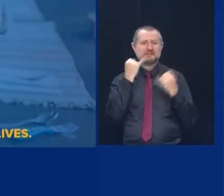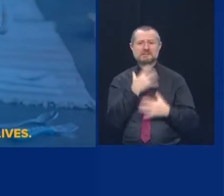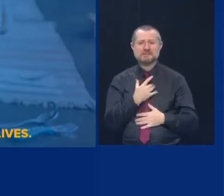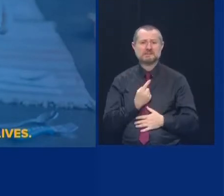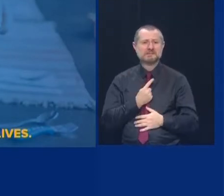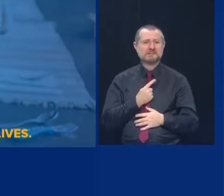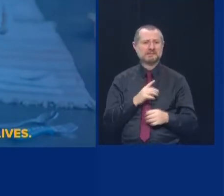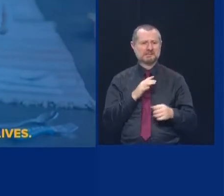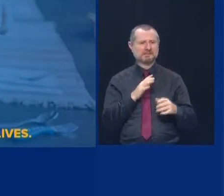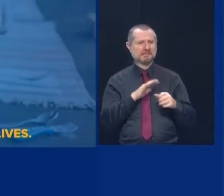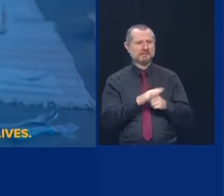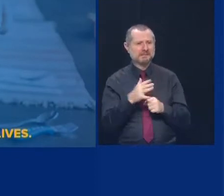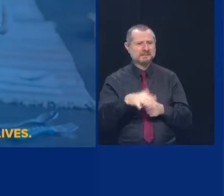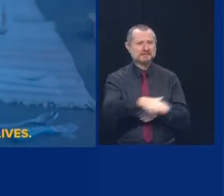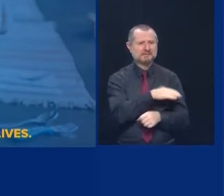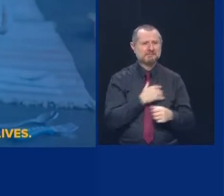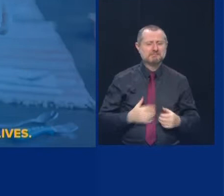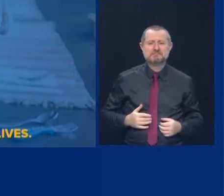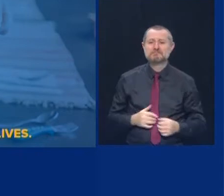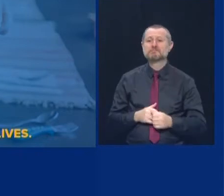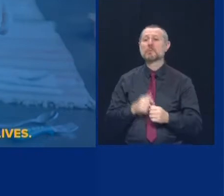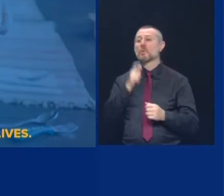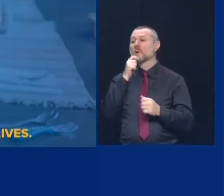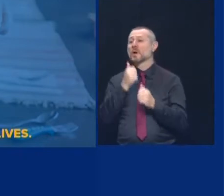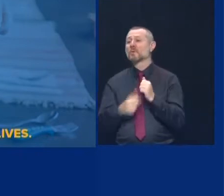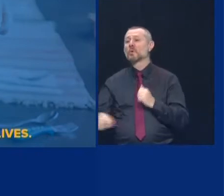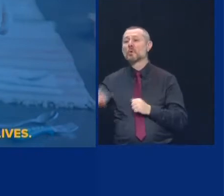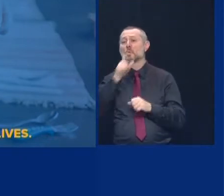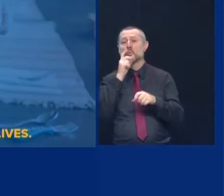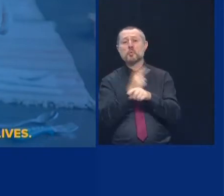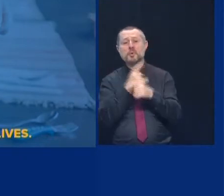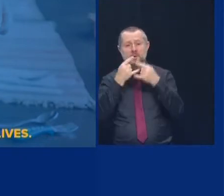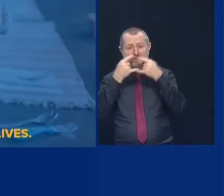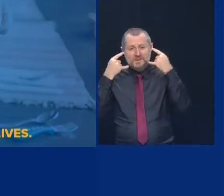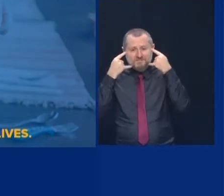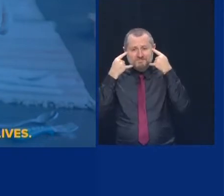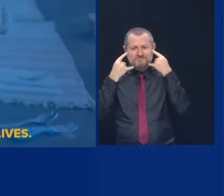NO VISITATION, WHO WERE SCARED THE NUMBER ONE TARGETS FOR COVID.